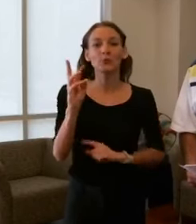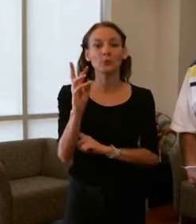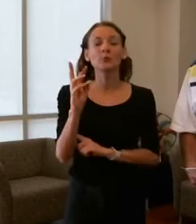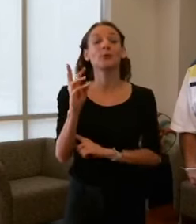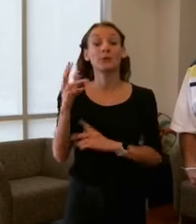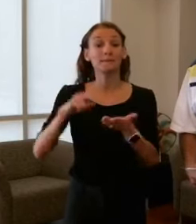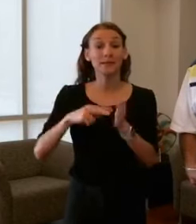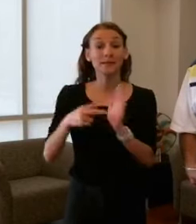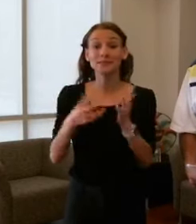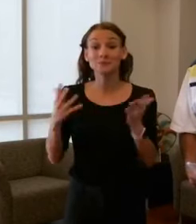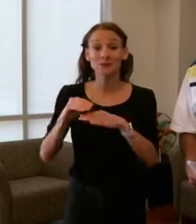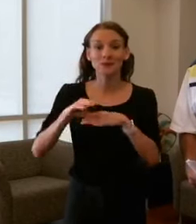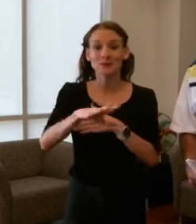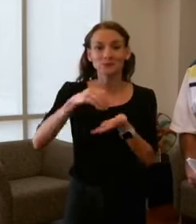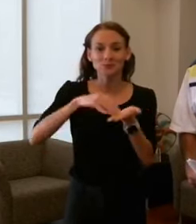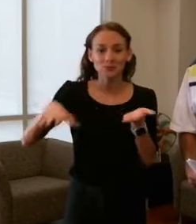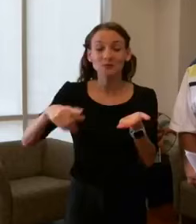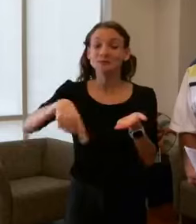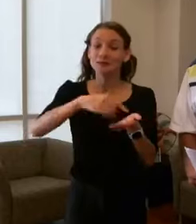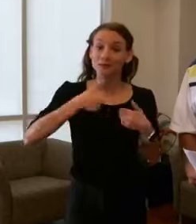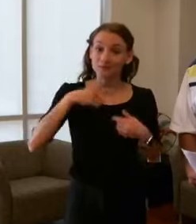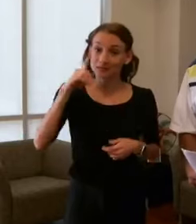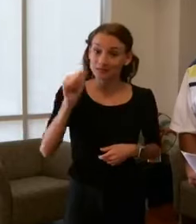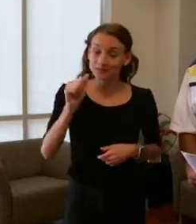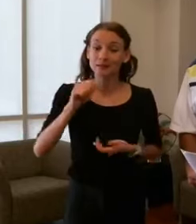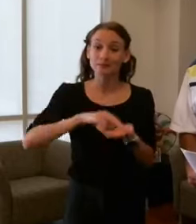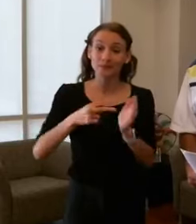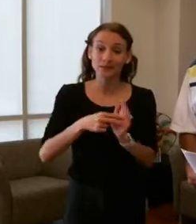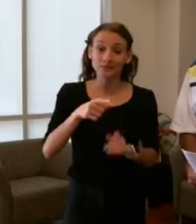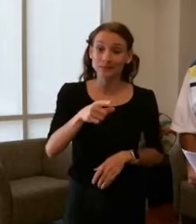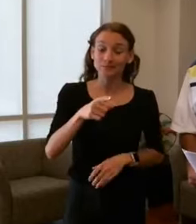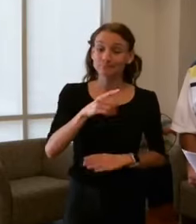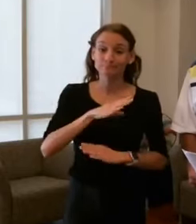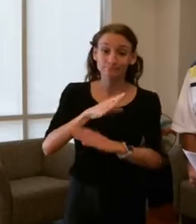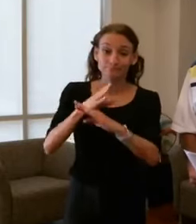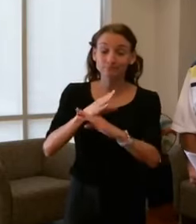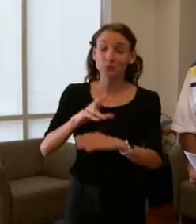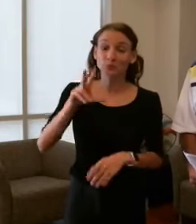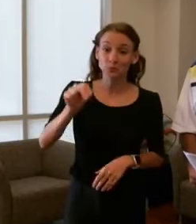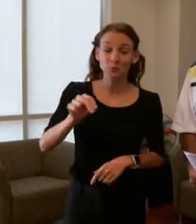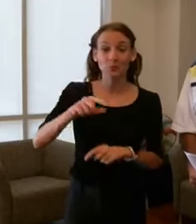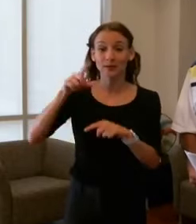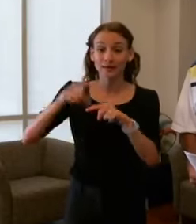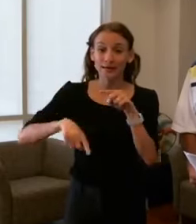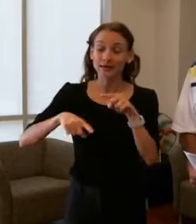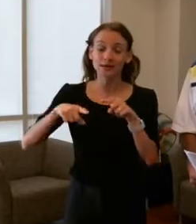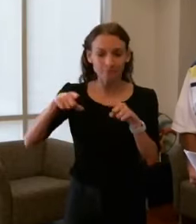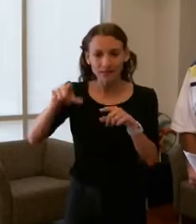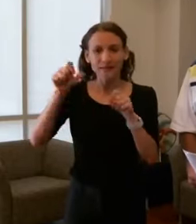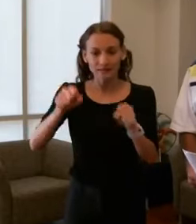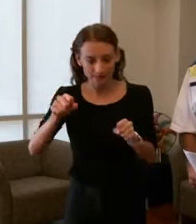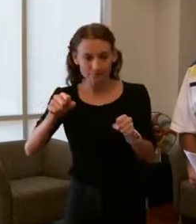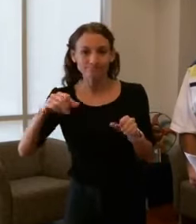is that students who have a disability are not faced with a blanket prohibition from earning an endorsement